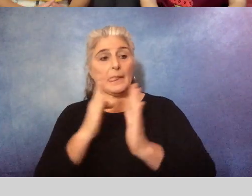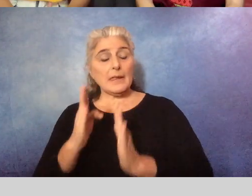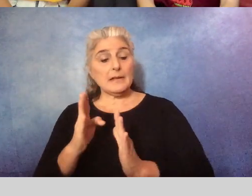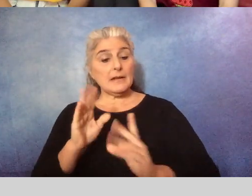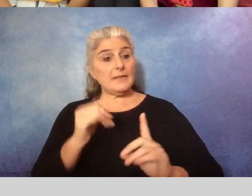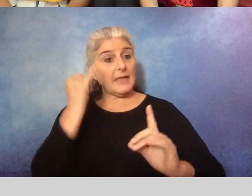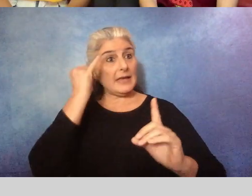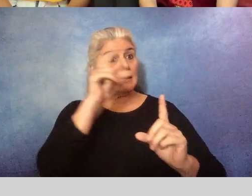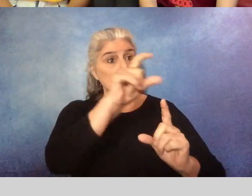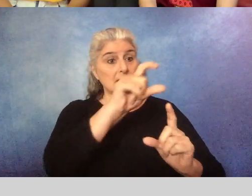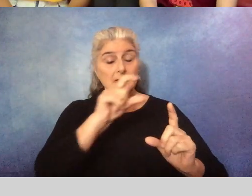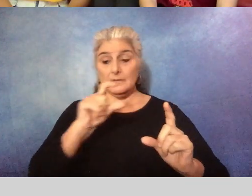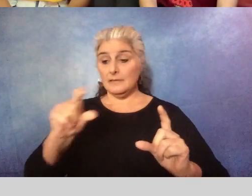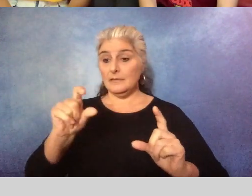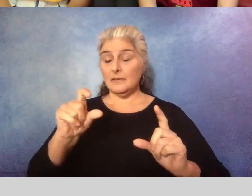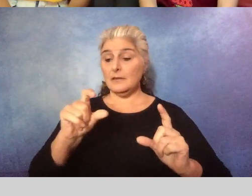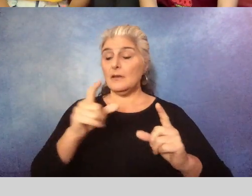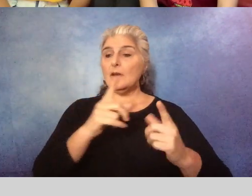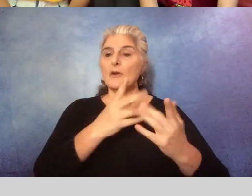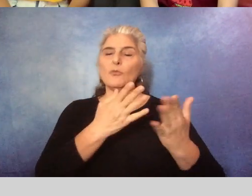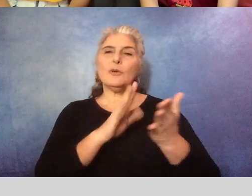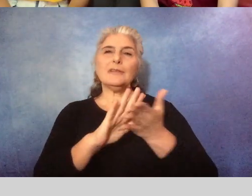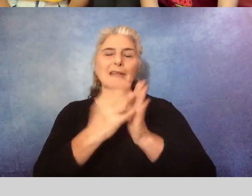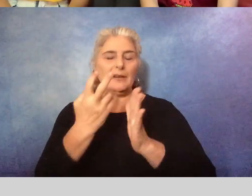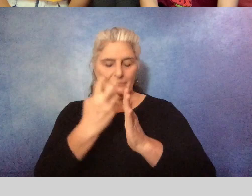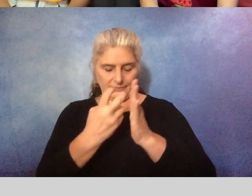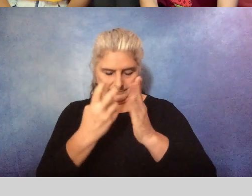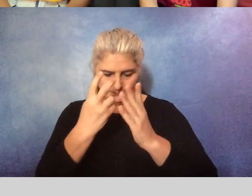This idea would go to the discovery phase